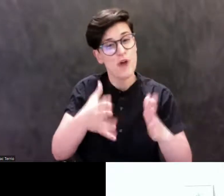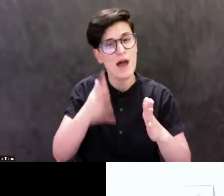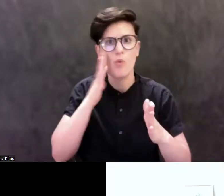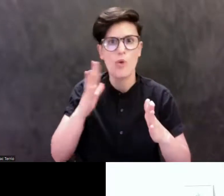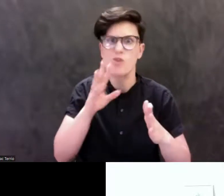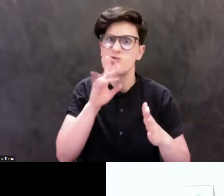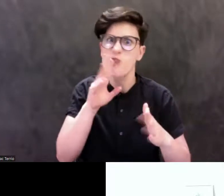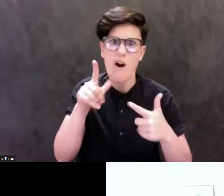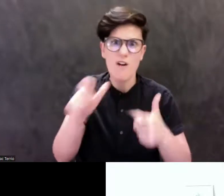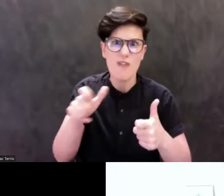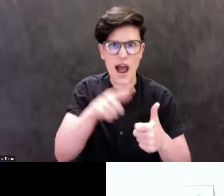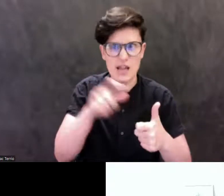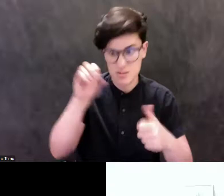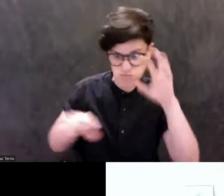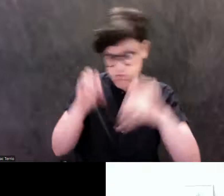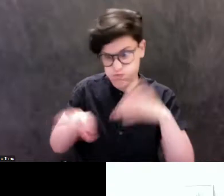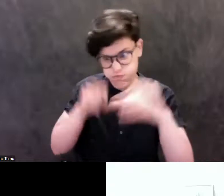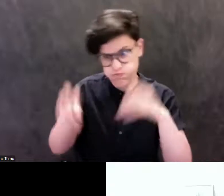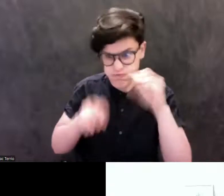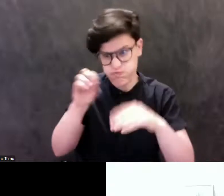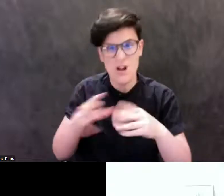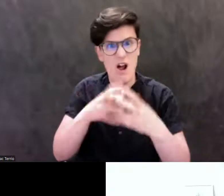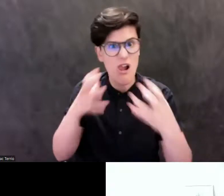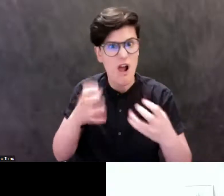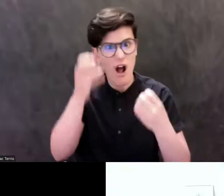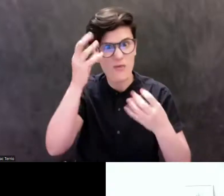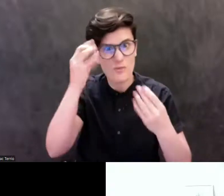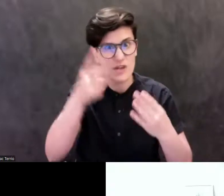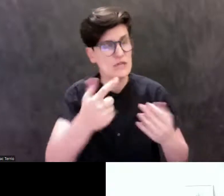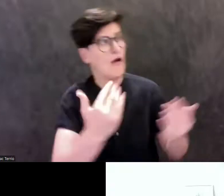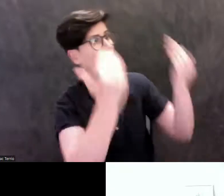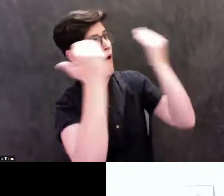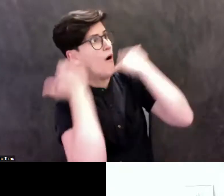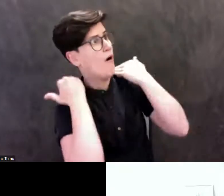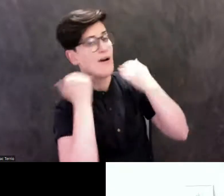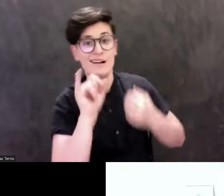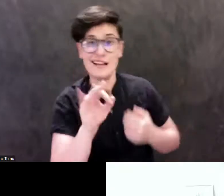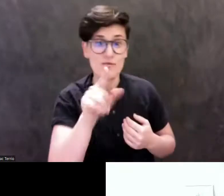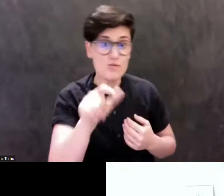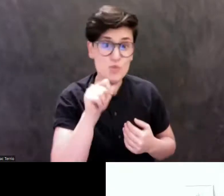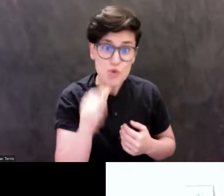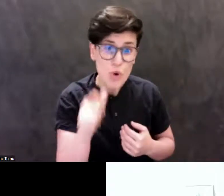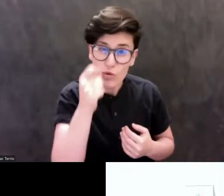Make sure you understand what they are saying and if not, please call and I can assist you